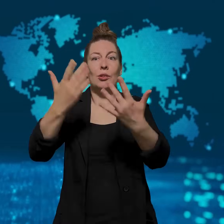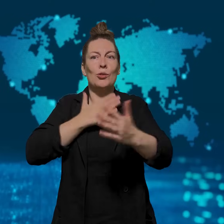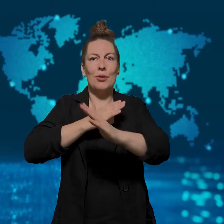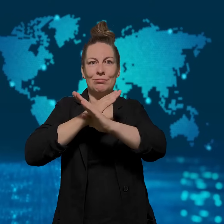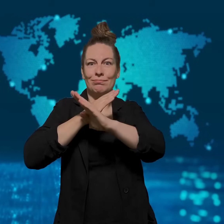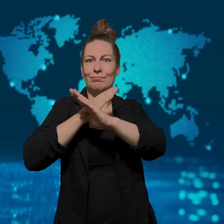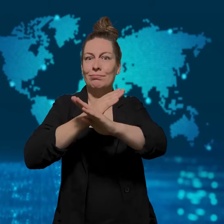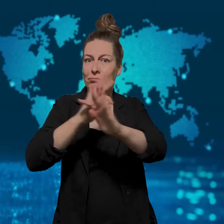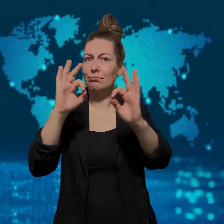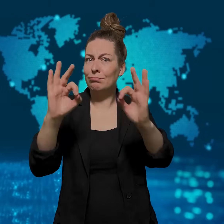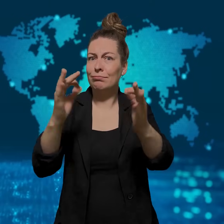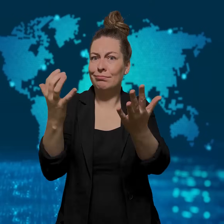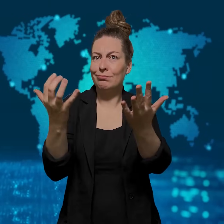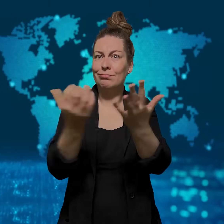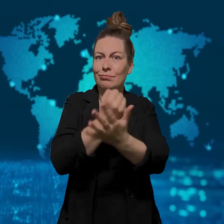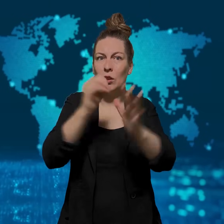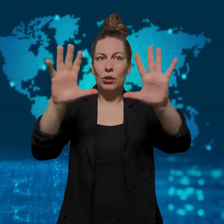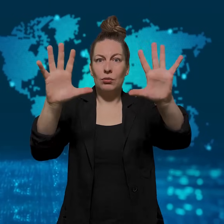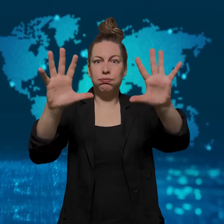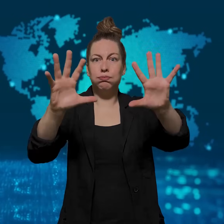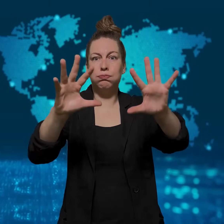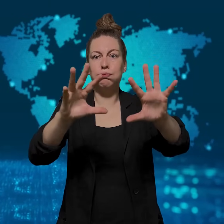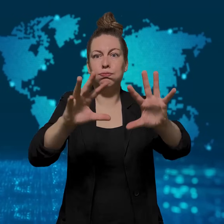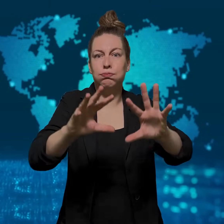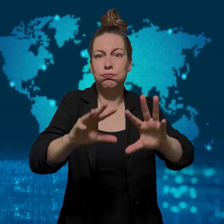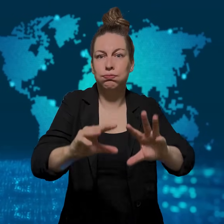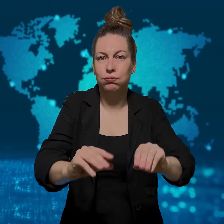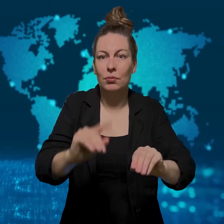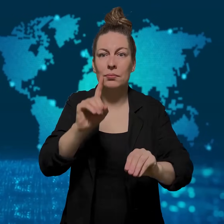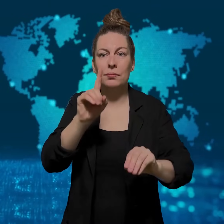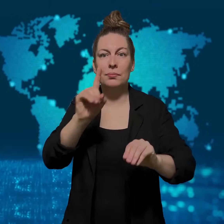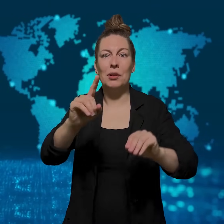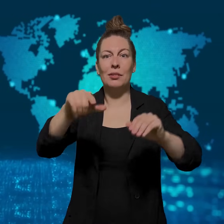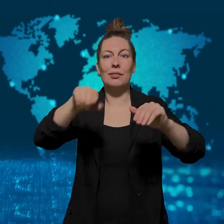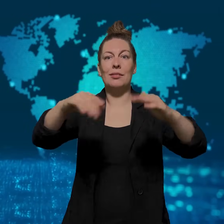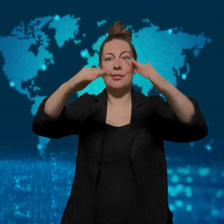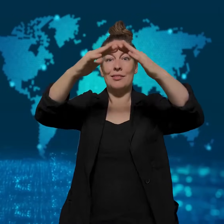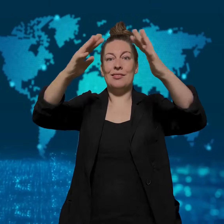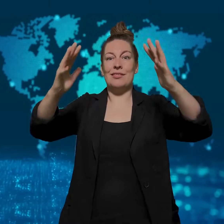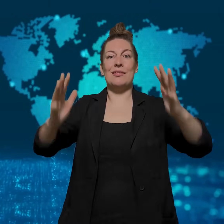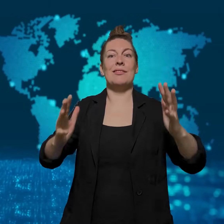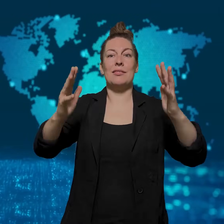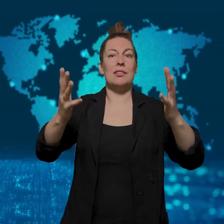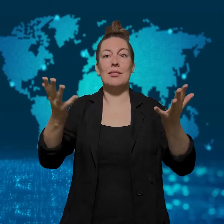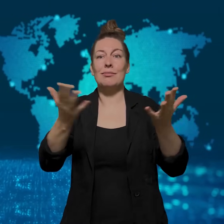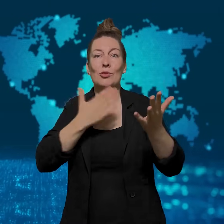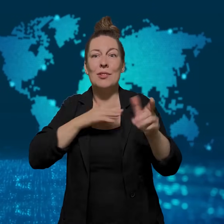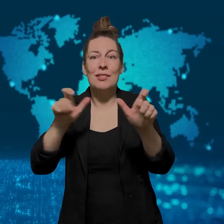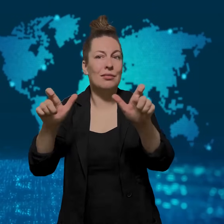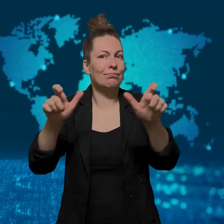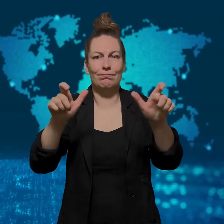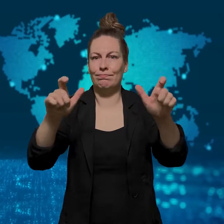First responders succeeded in containing the flames,